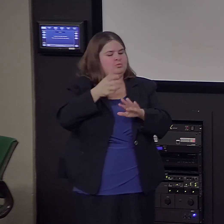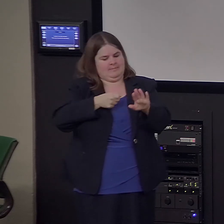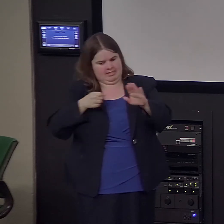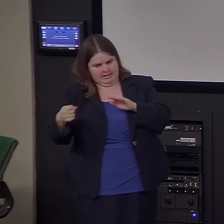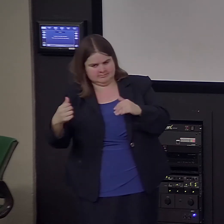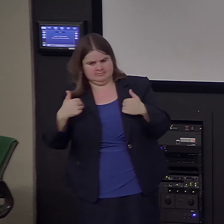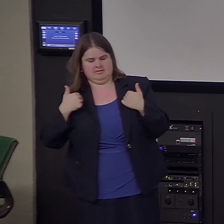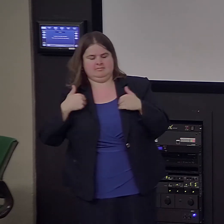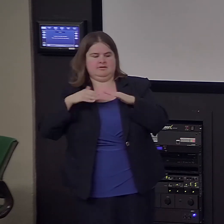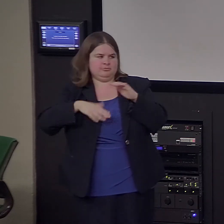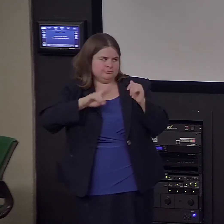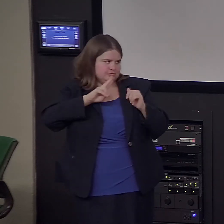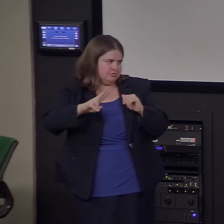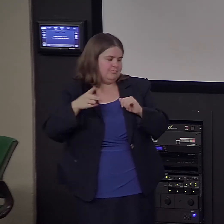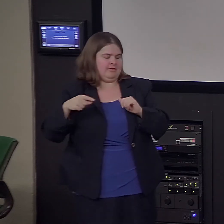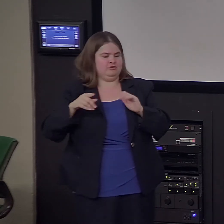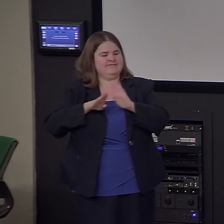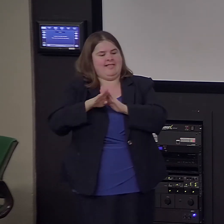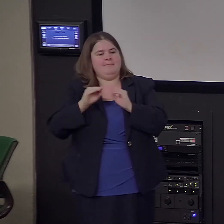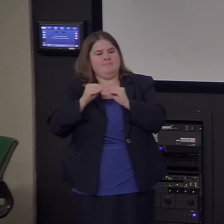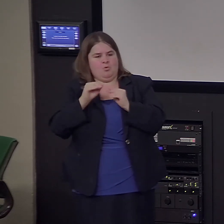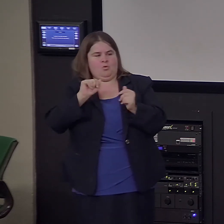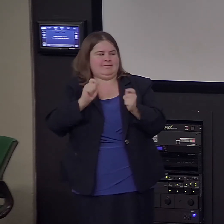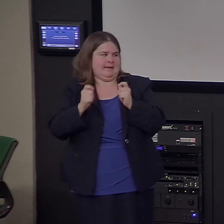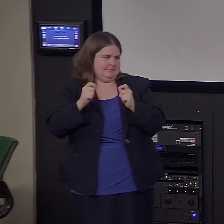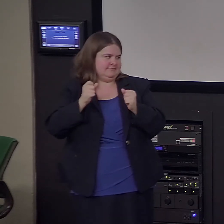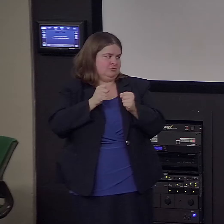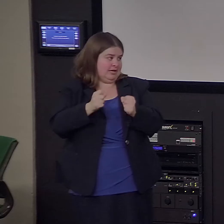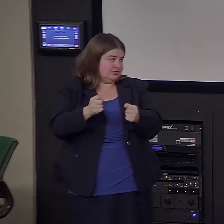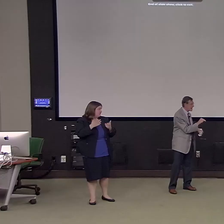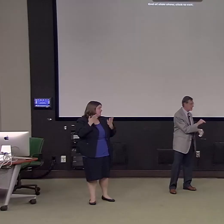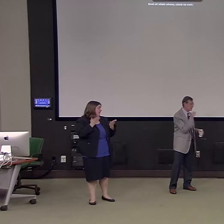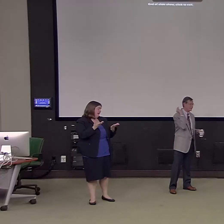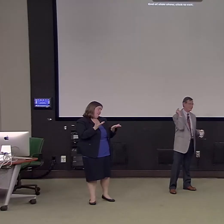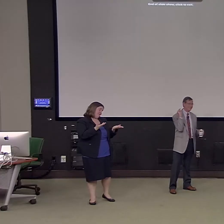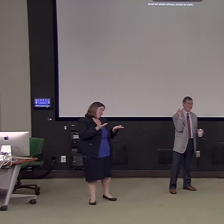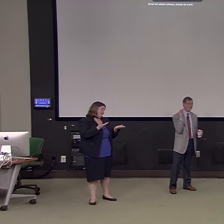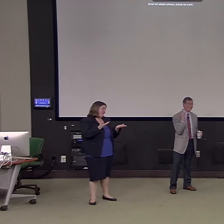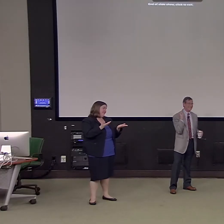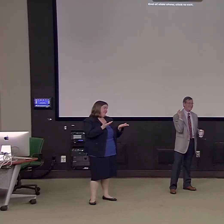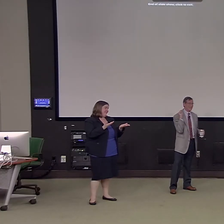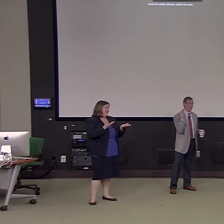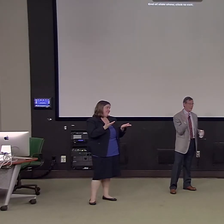and more able to develop these adaptive strategies. Now, what that speaks to is the need